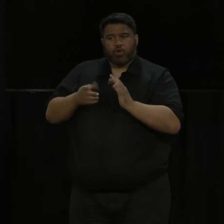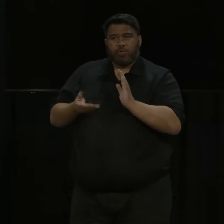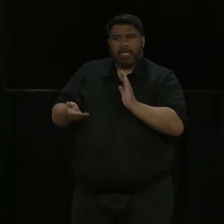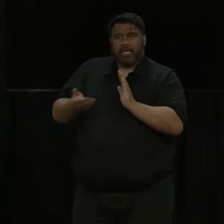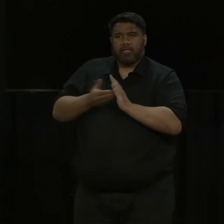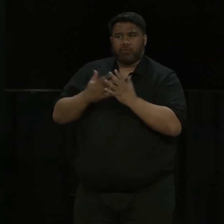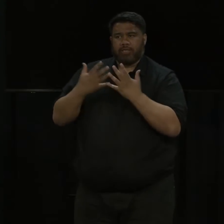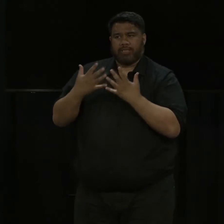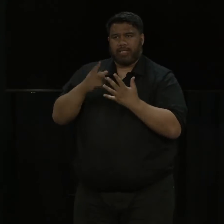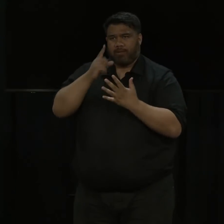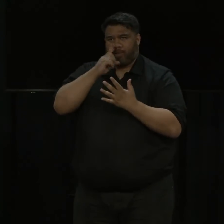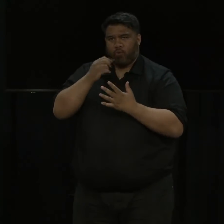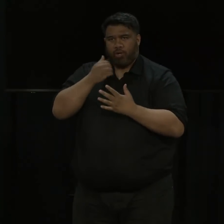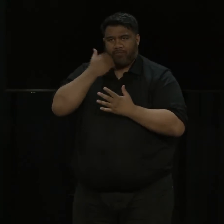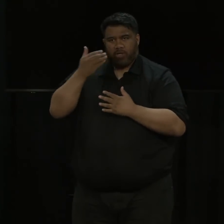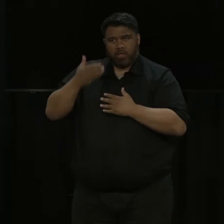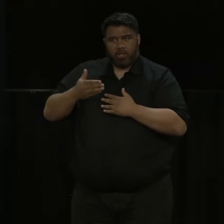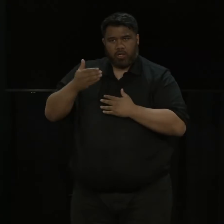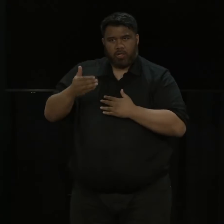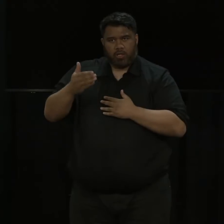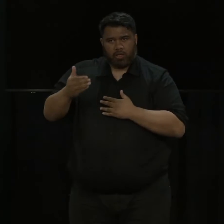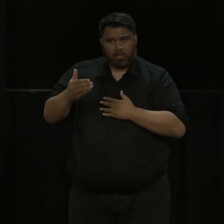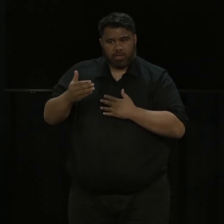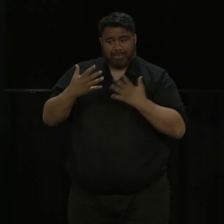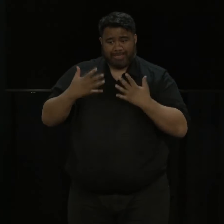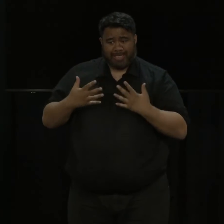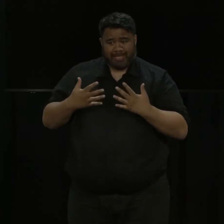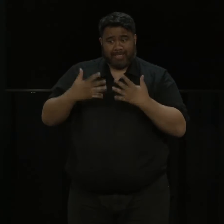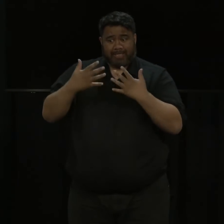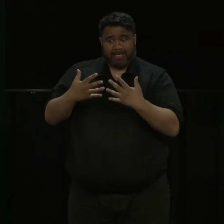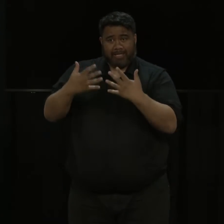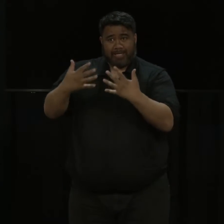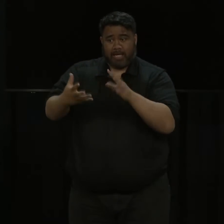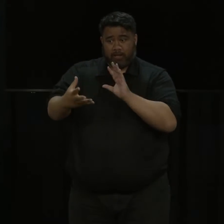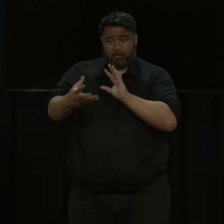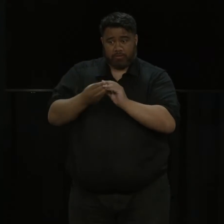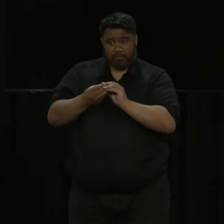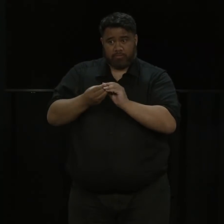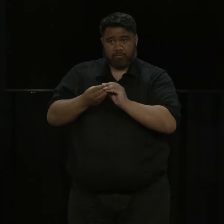creates risk around the countr.